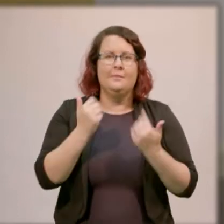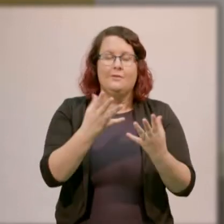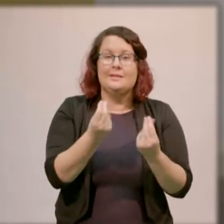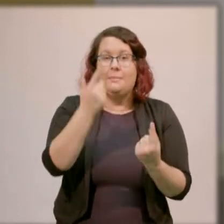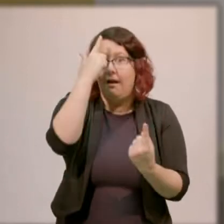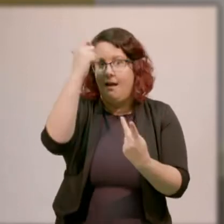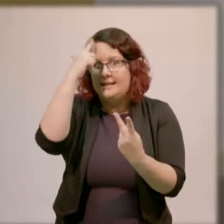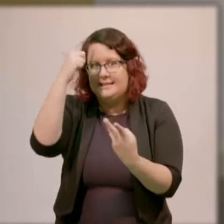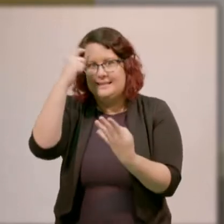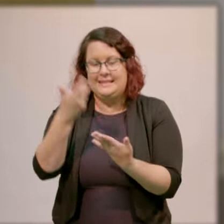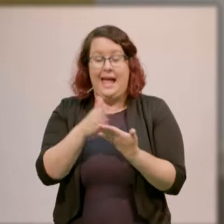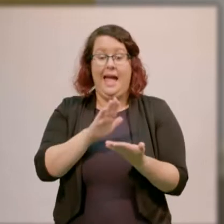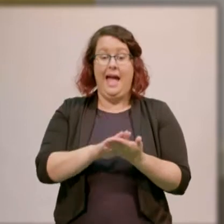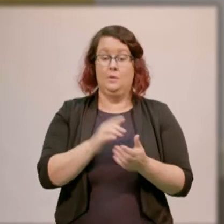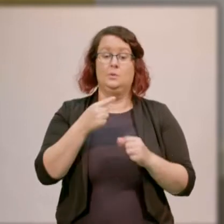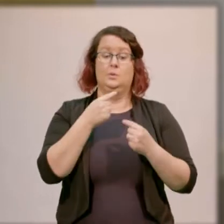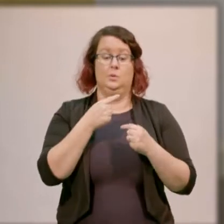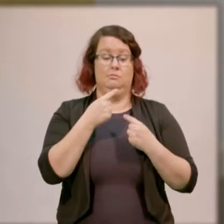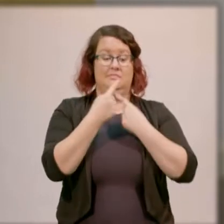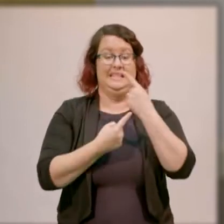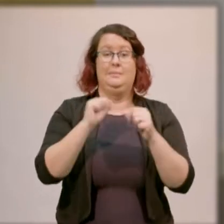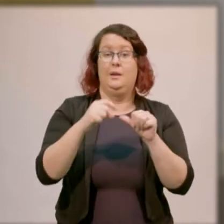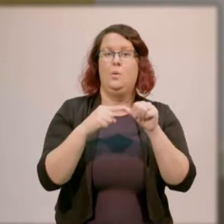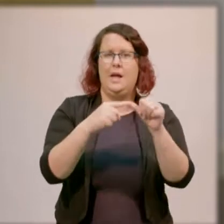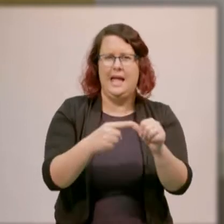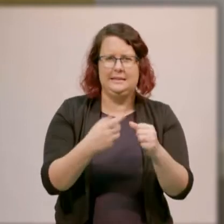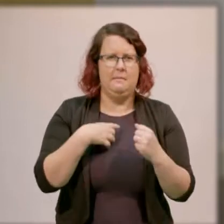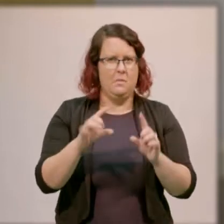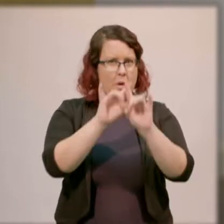to make explaining your answer a bit more straightforward.